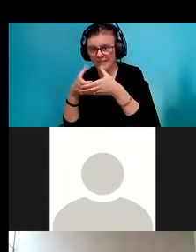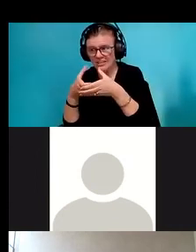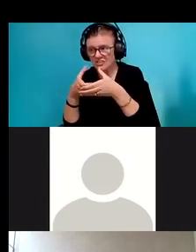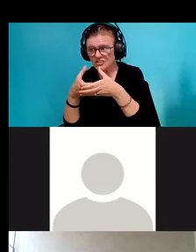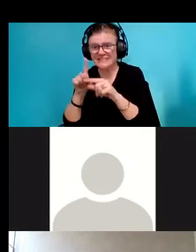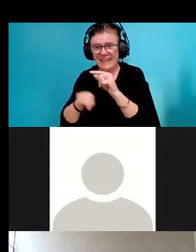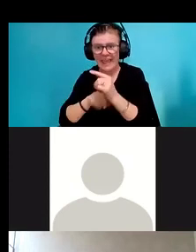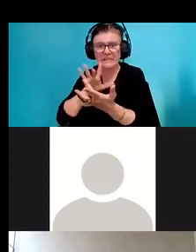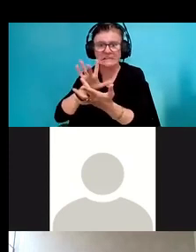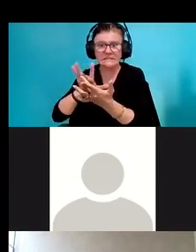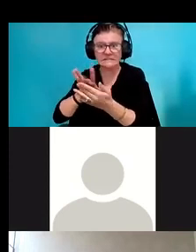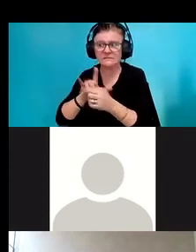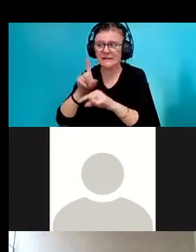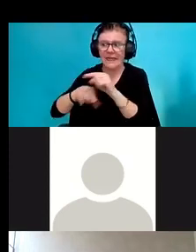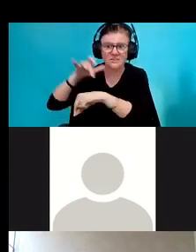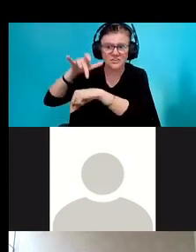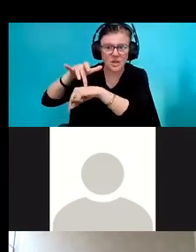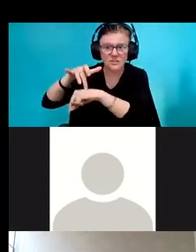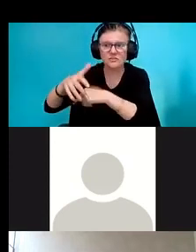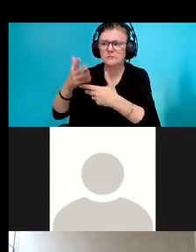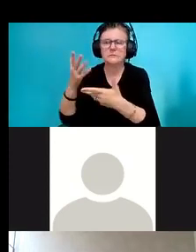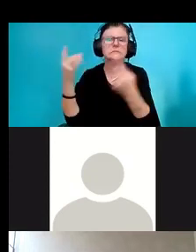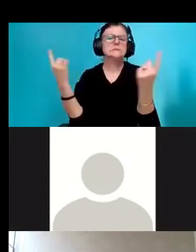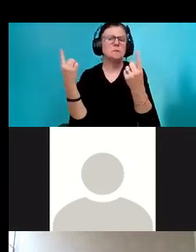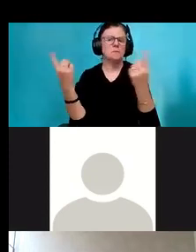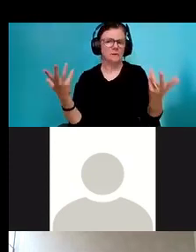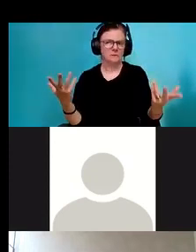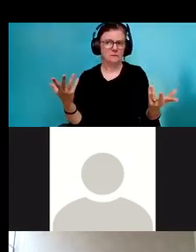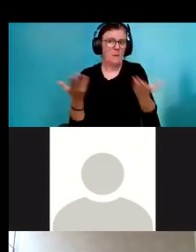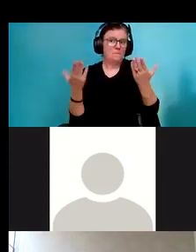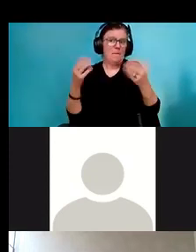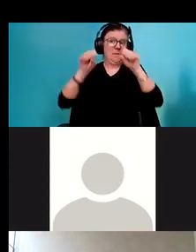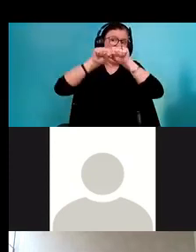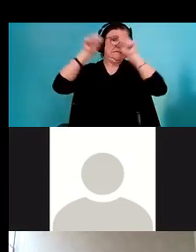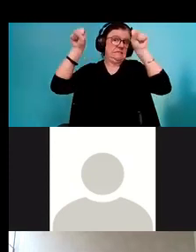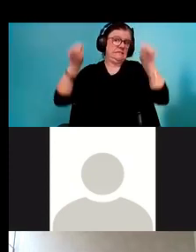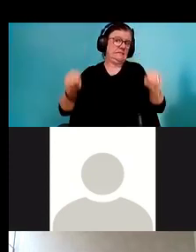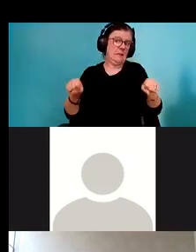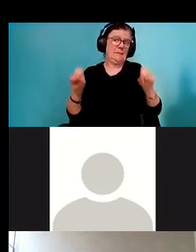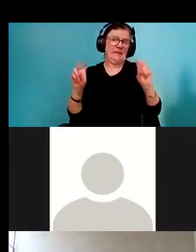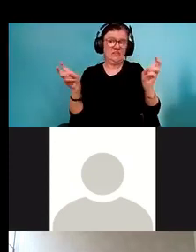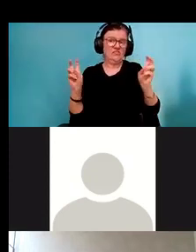or anything like that. Maybe a systemic issue in your community,